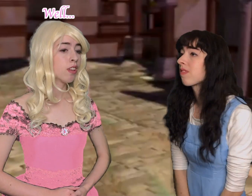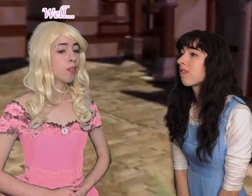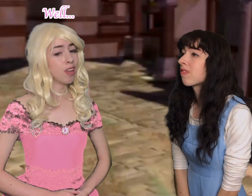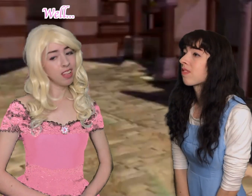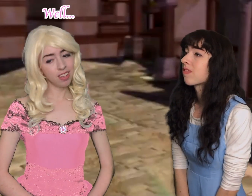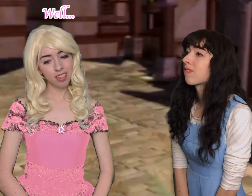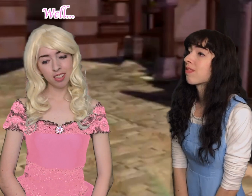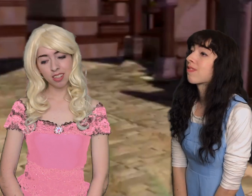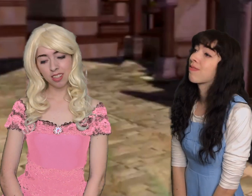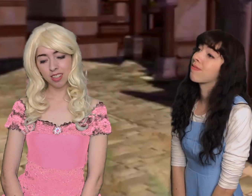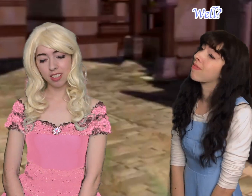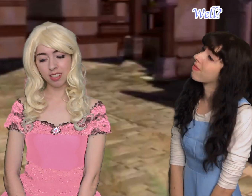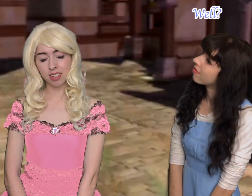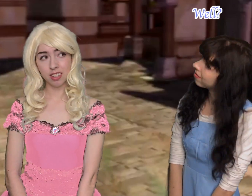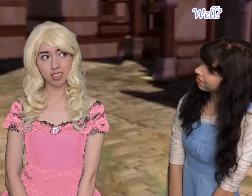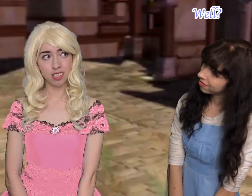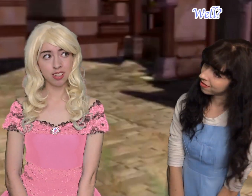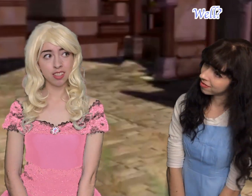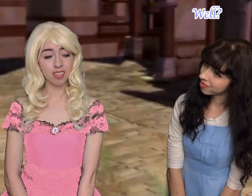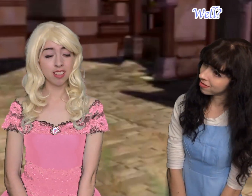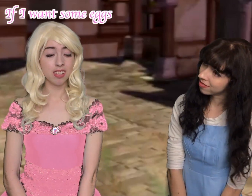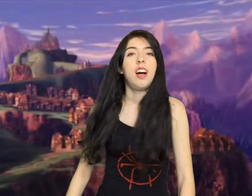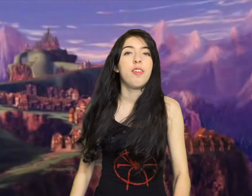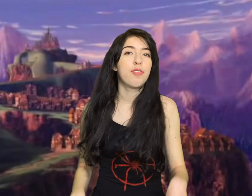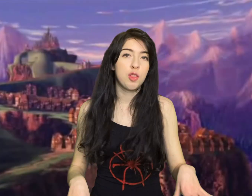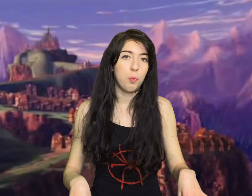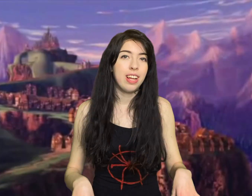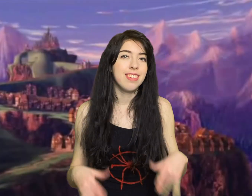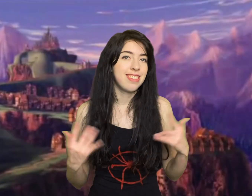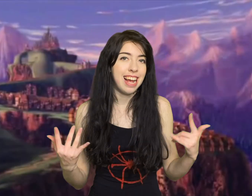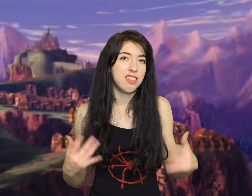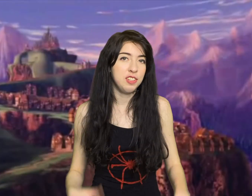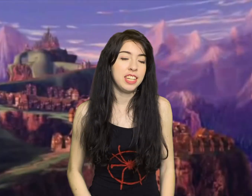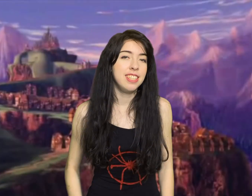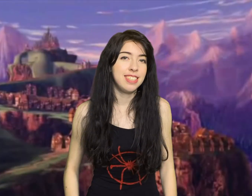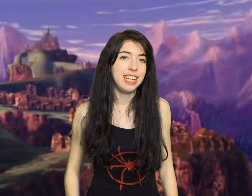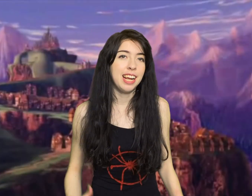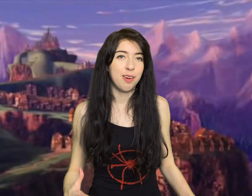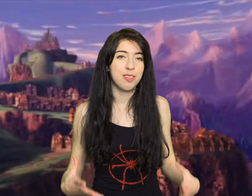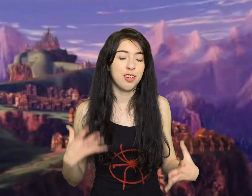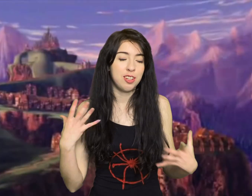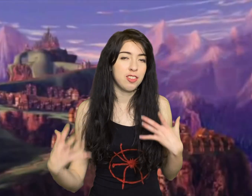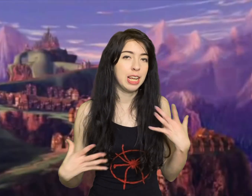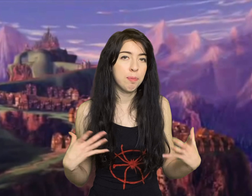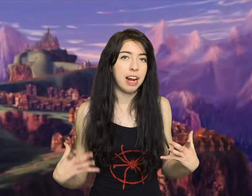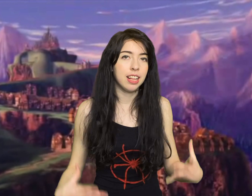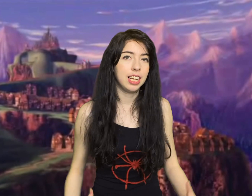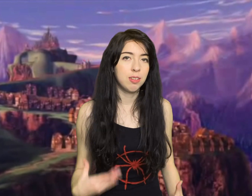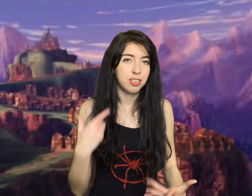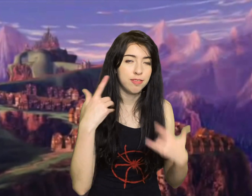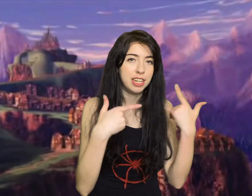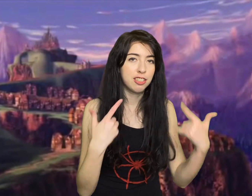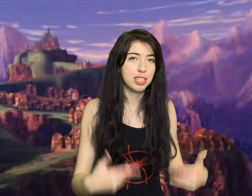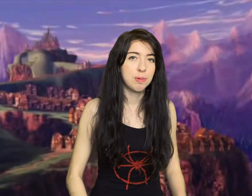well well and for the wells as you can see it was all just like body language and facial expression